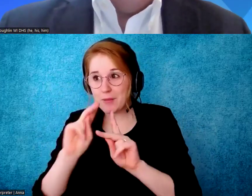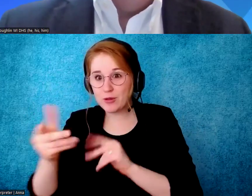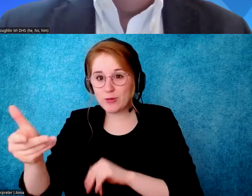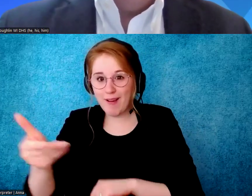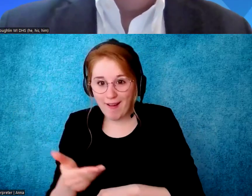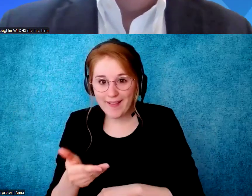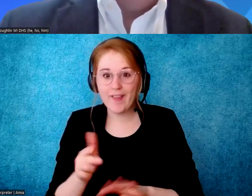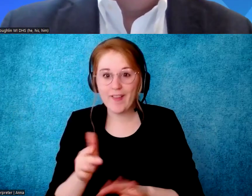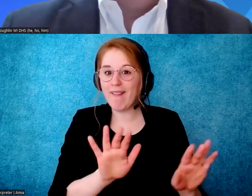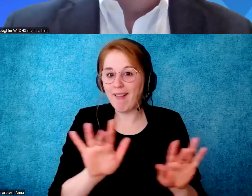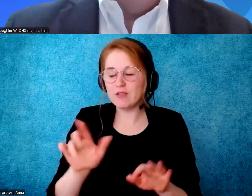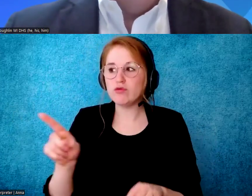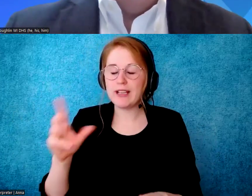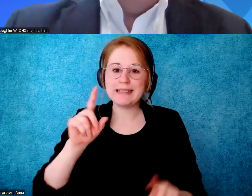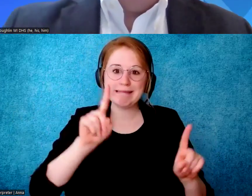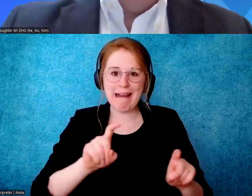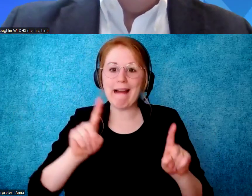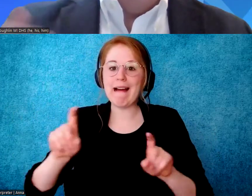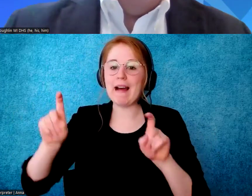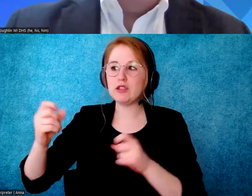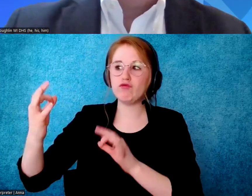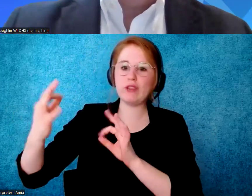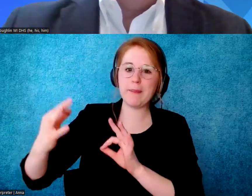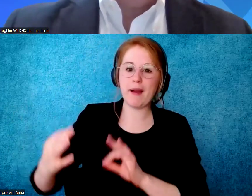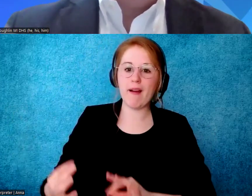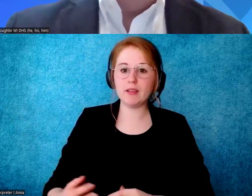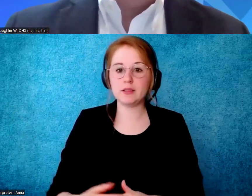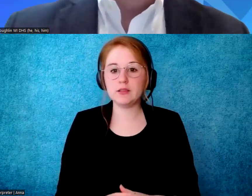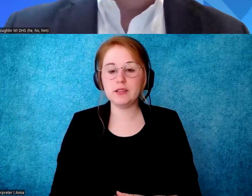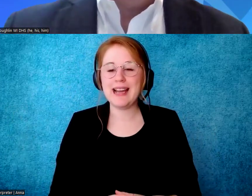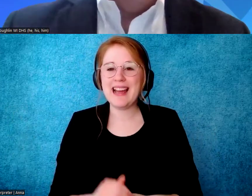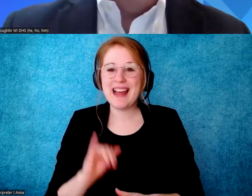And then again, you know, just, we keep updating those groups about